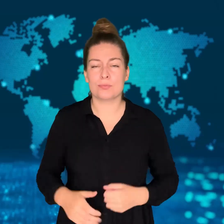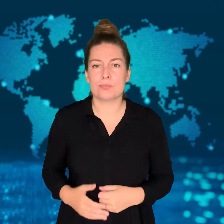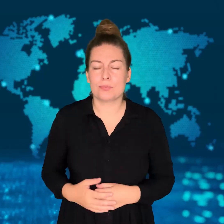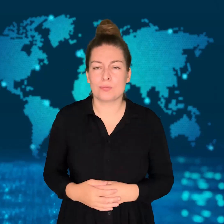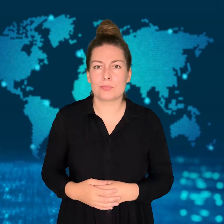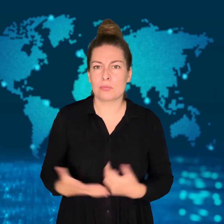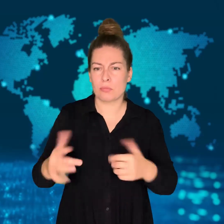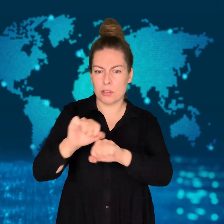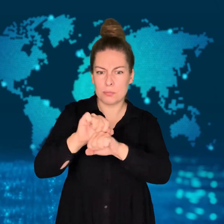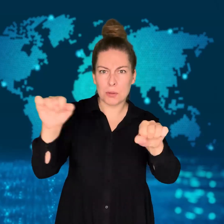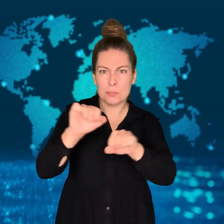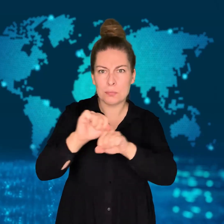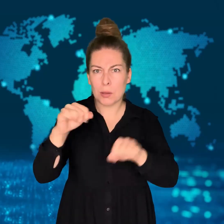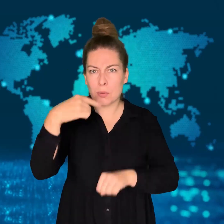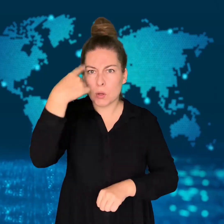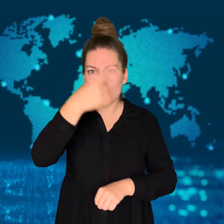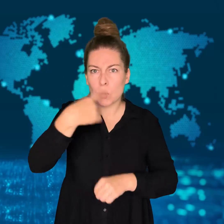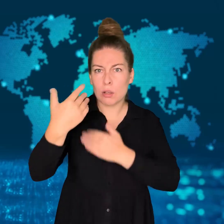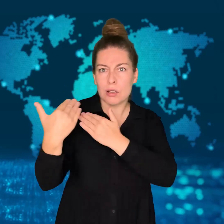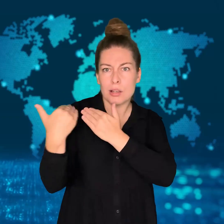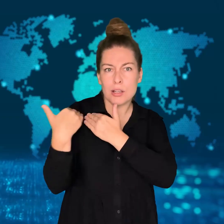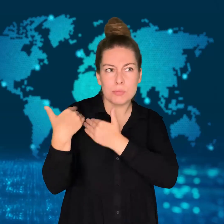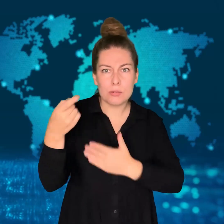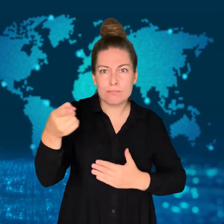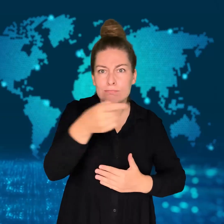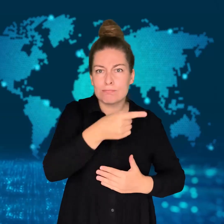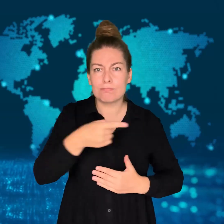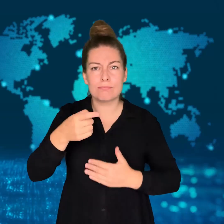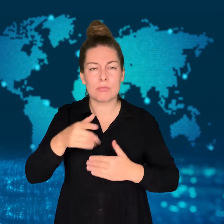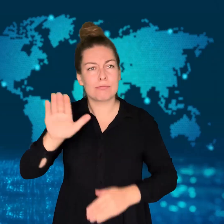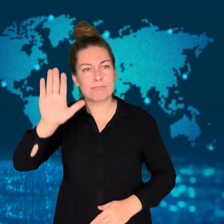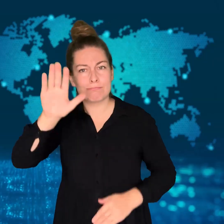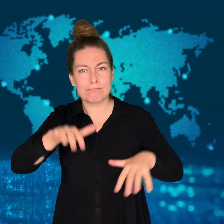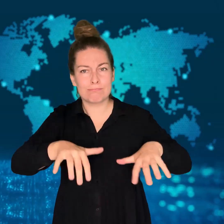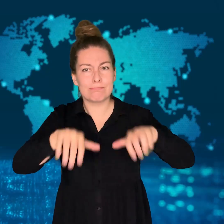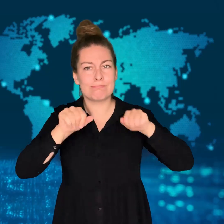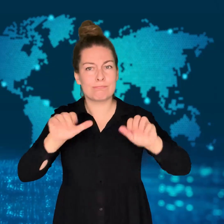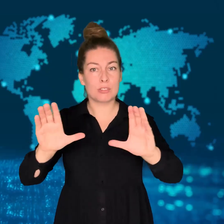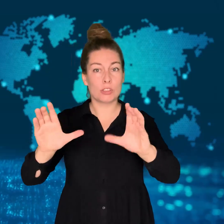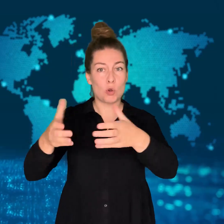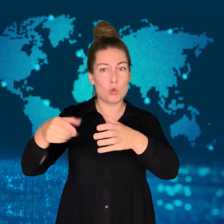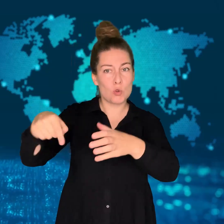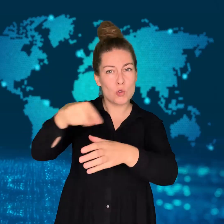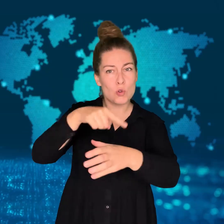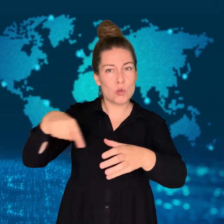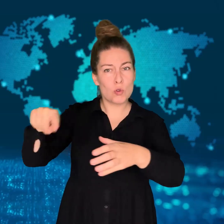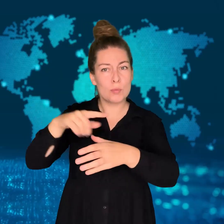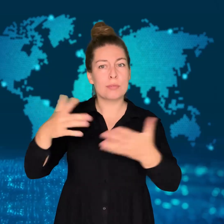This time a Kurdish militant group called